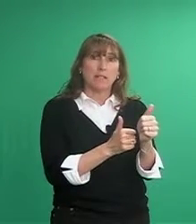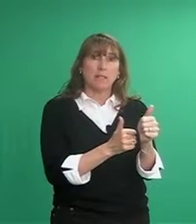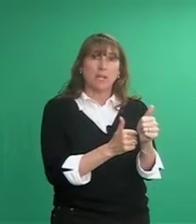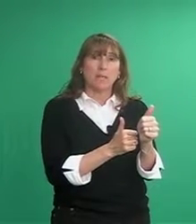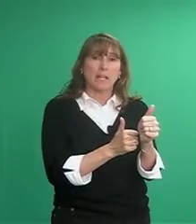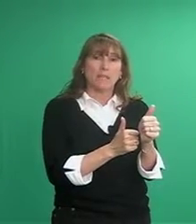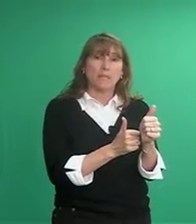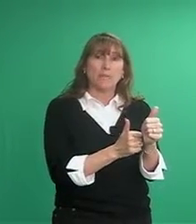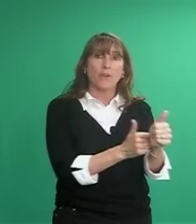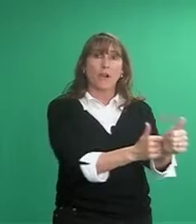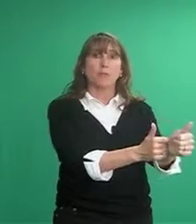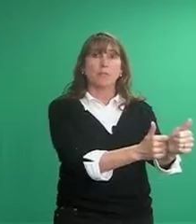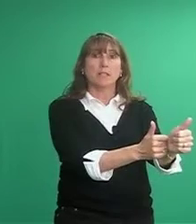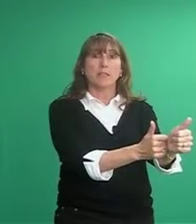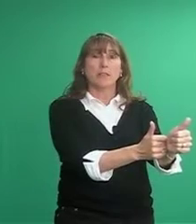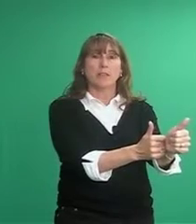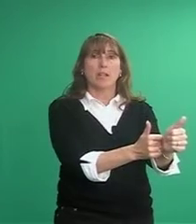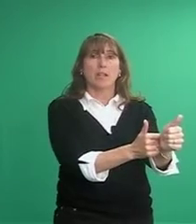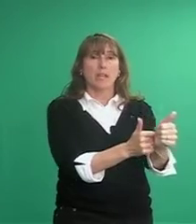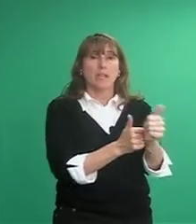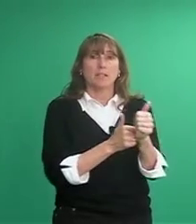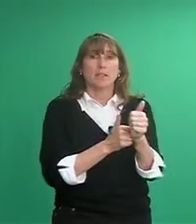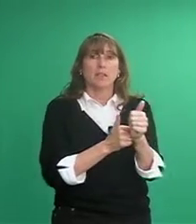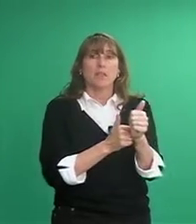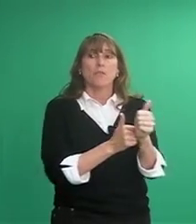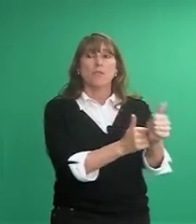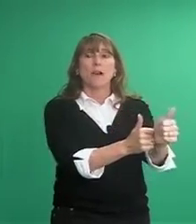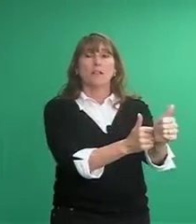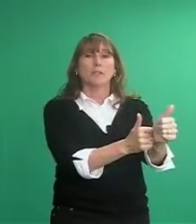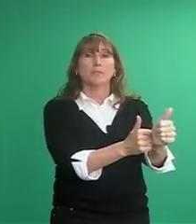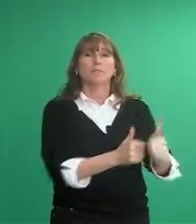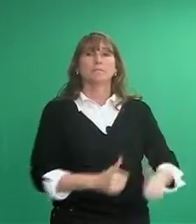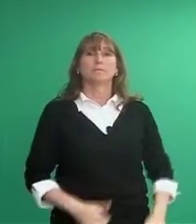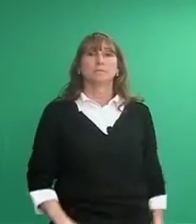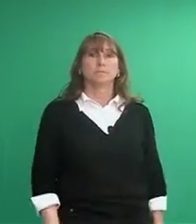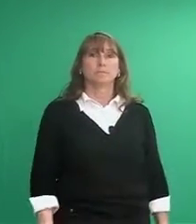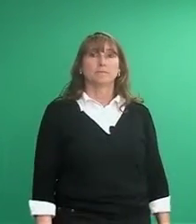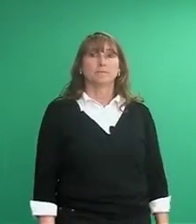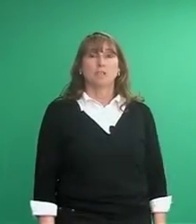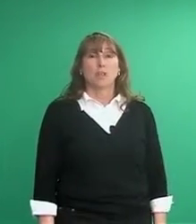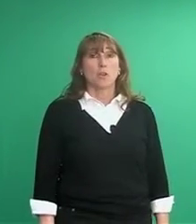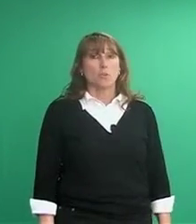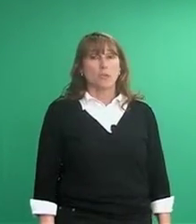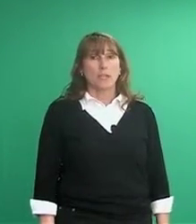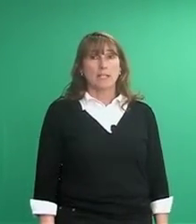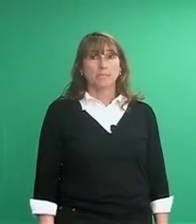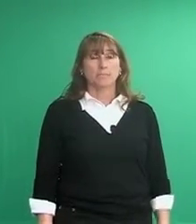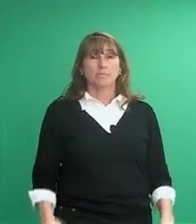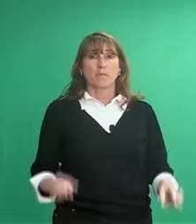and the dominant hand is following the other hand follow ready